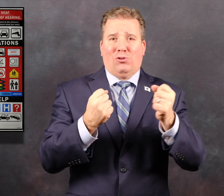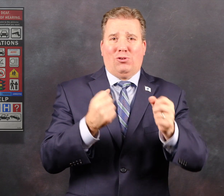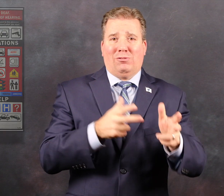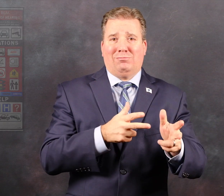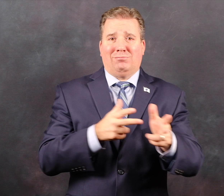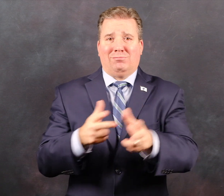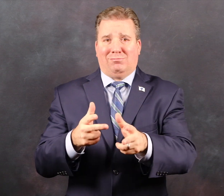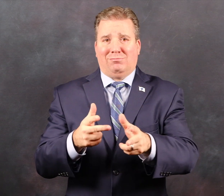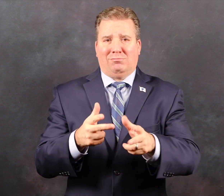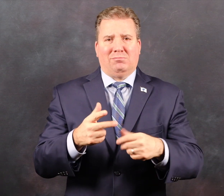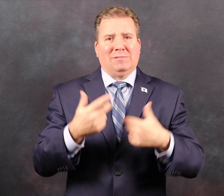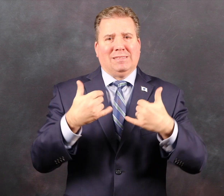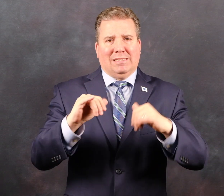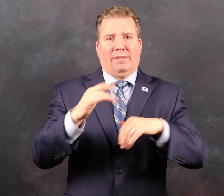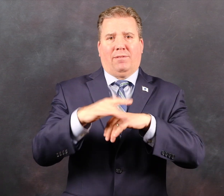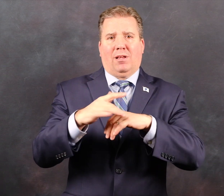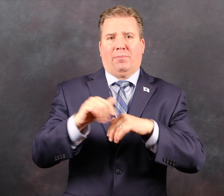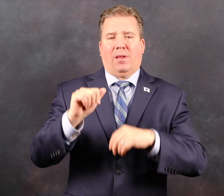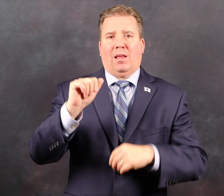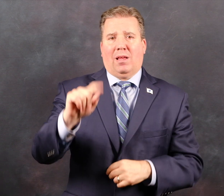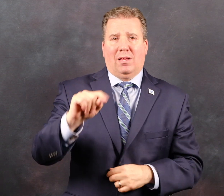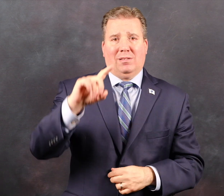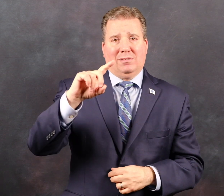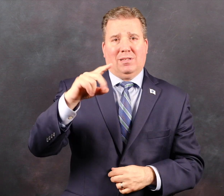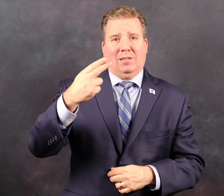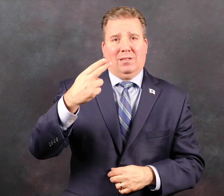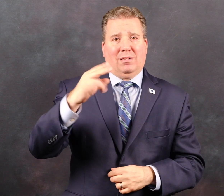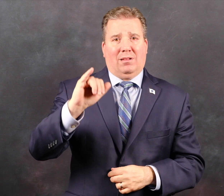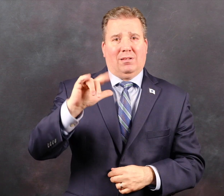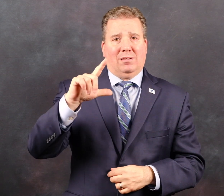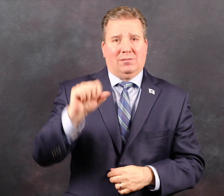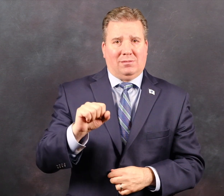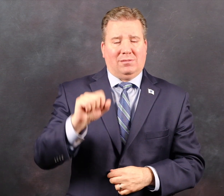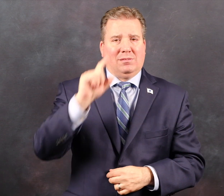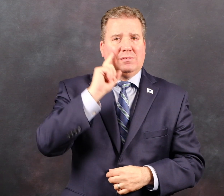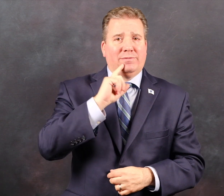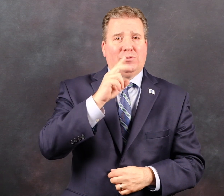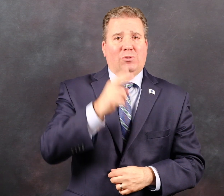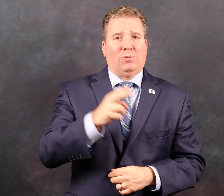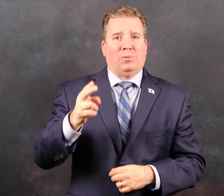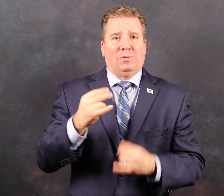stops with police are still available at the following Deaf and Hard of Hearing Independent